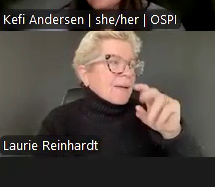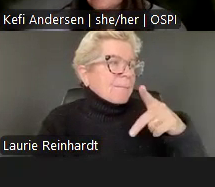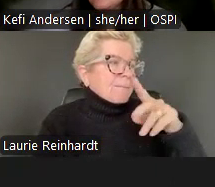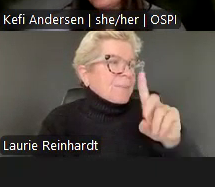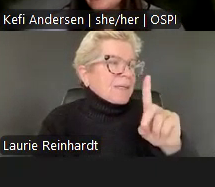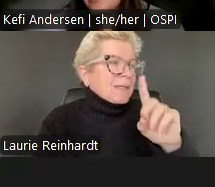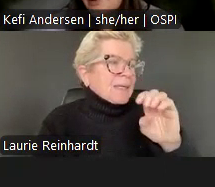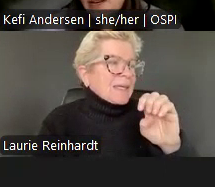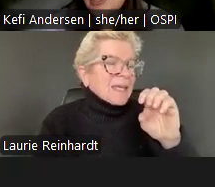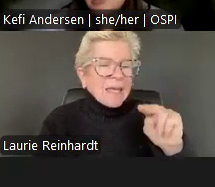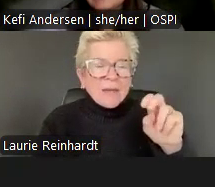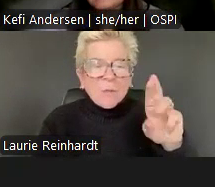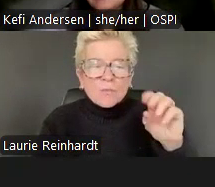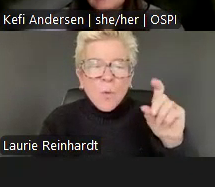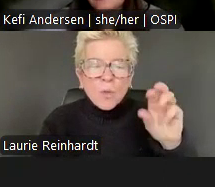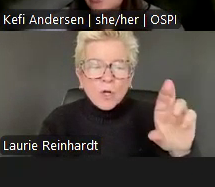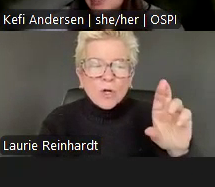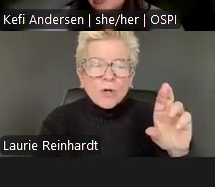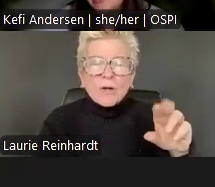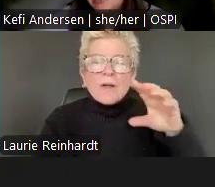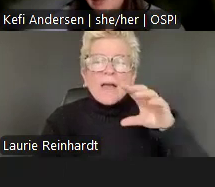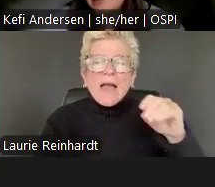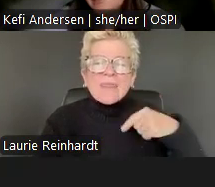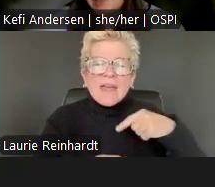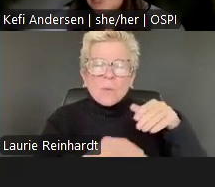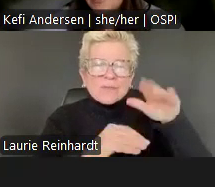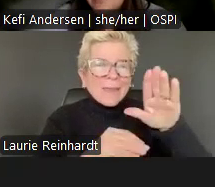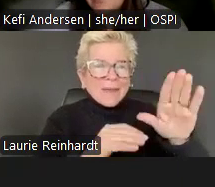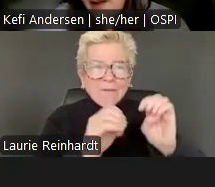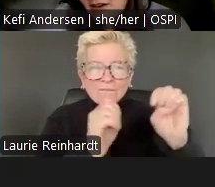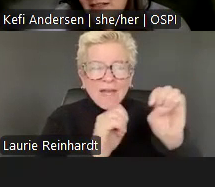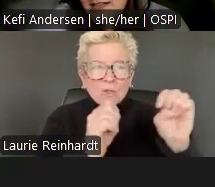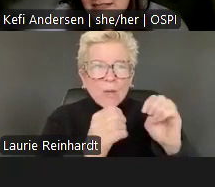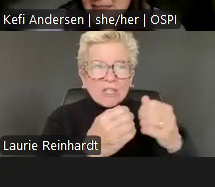to send you their evaluation; it'll go to your email and we verify your attendance